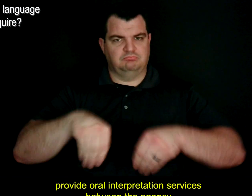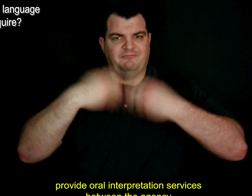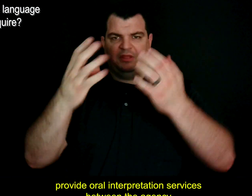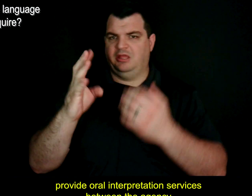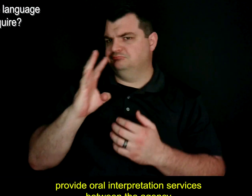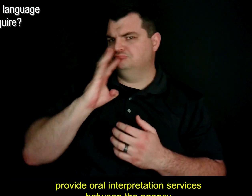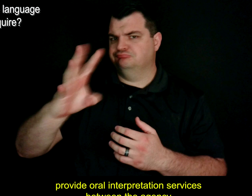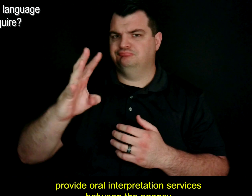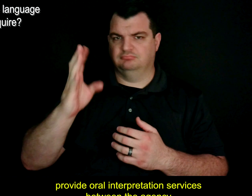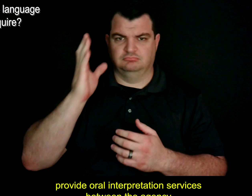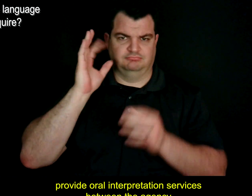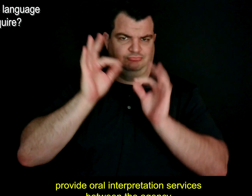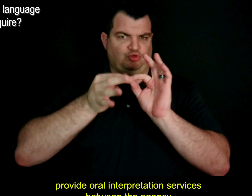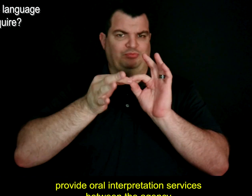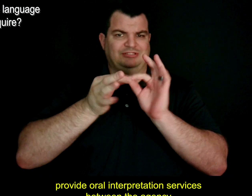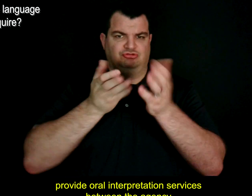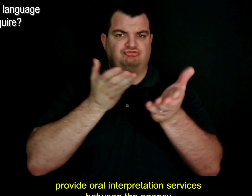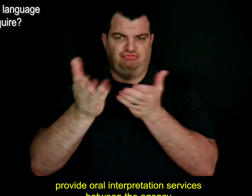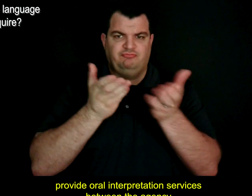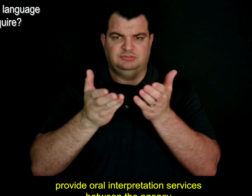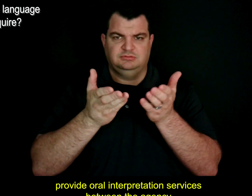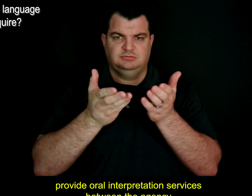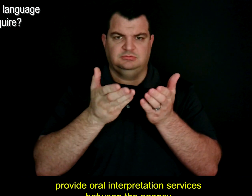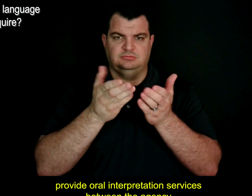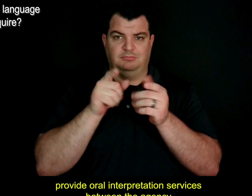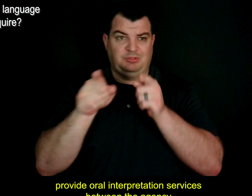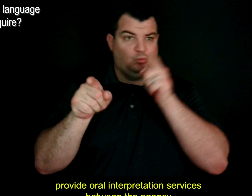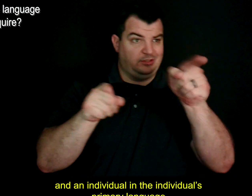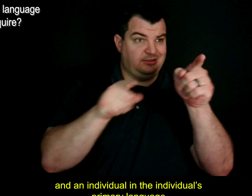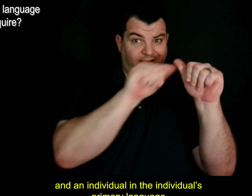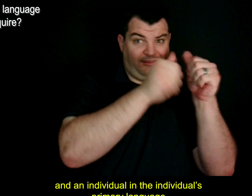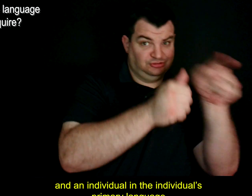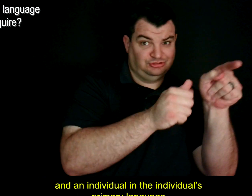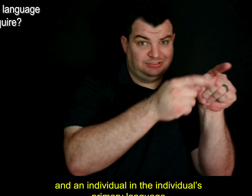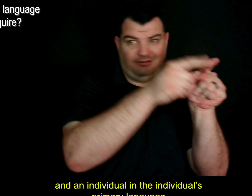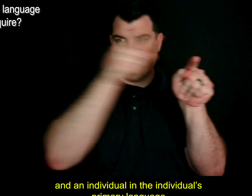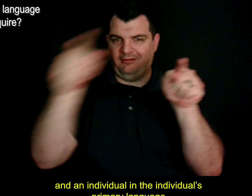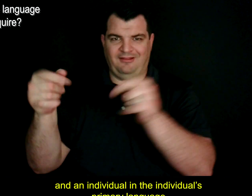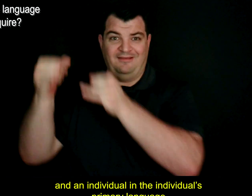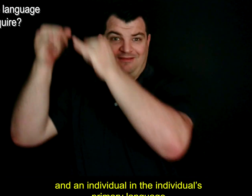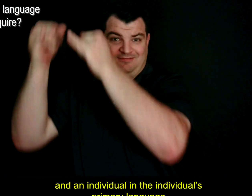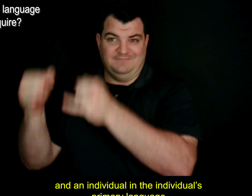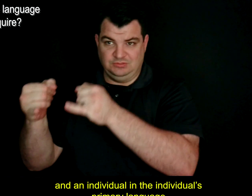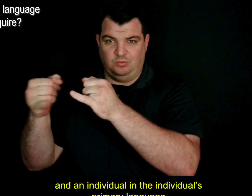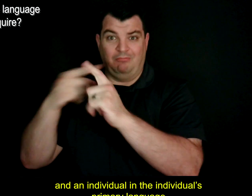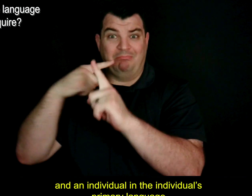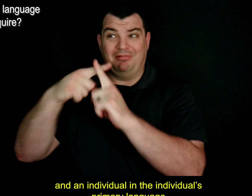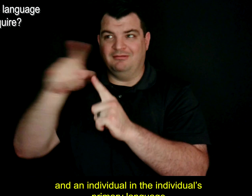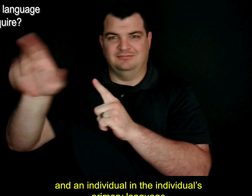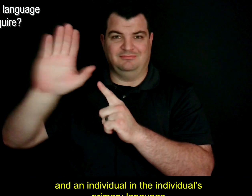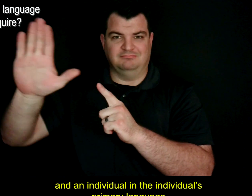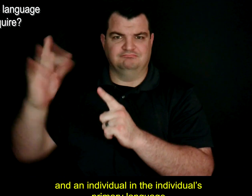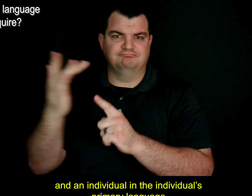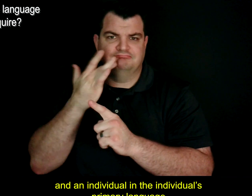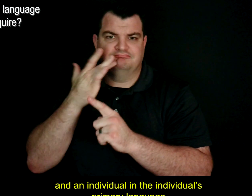provide oral interpretation services between the agency and an individual in the individual’s primary language